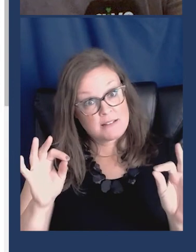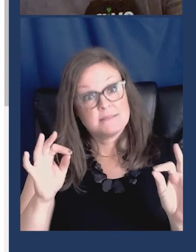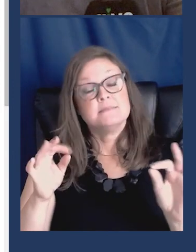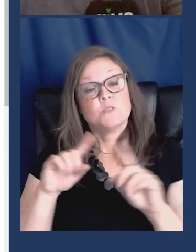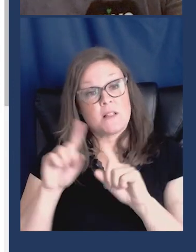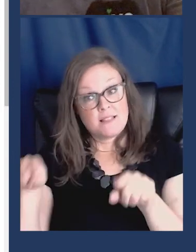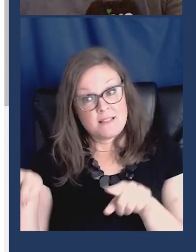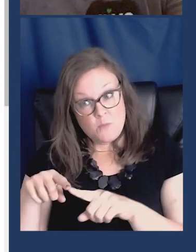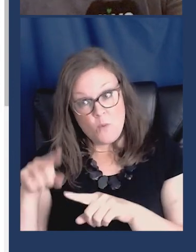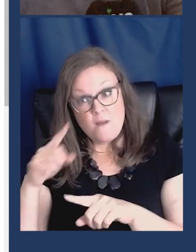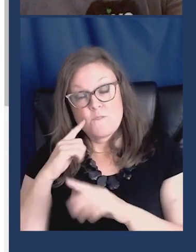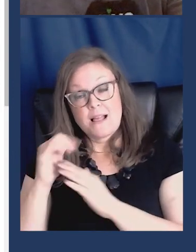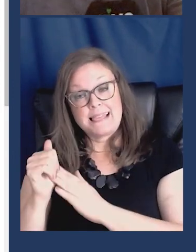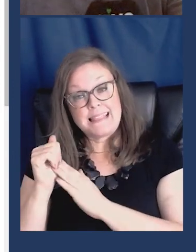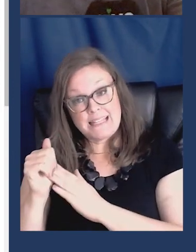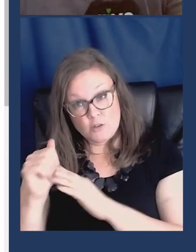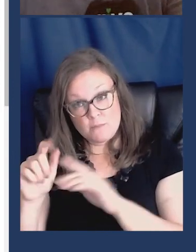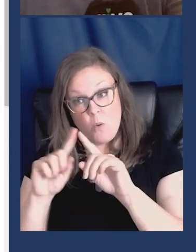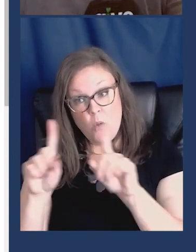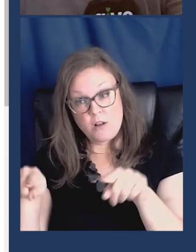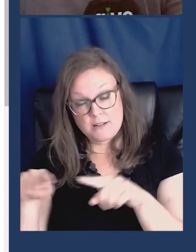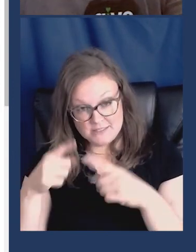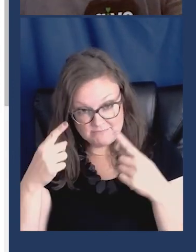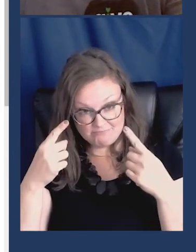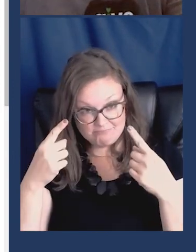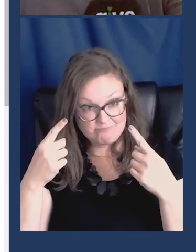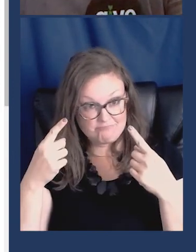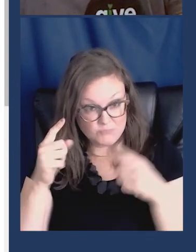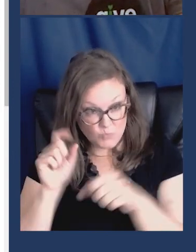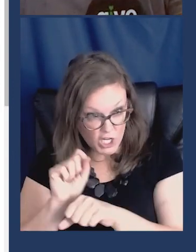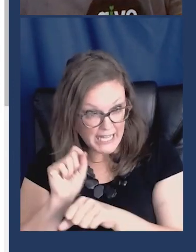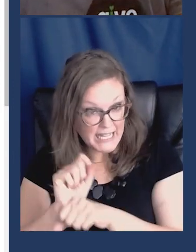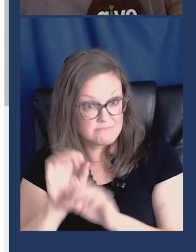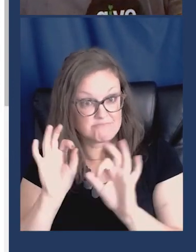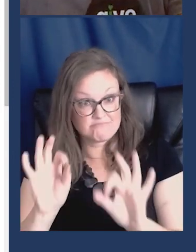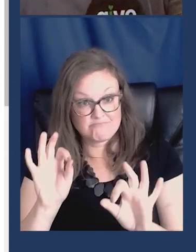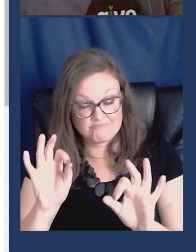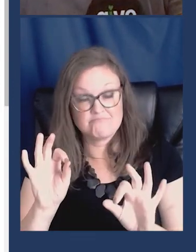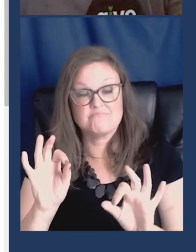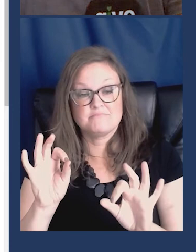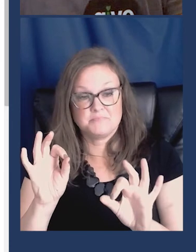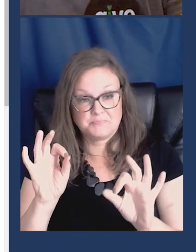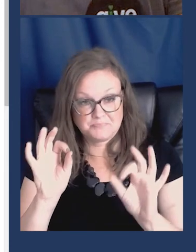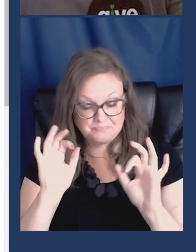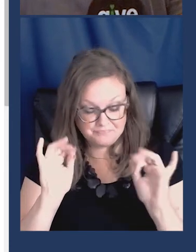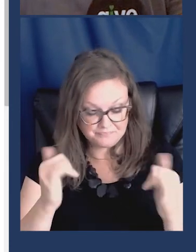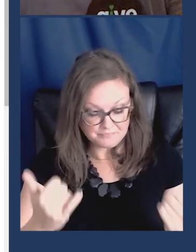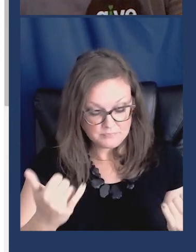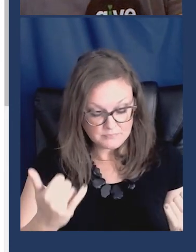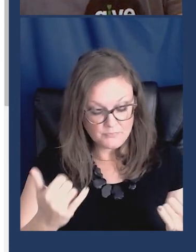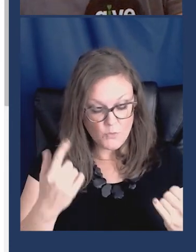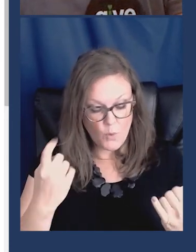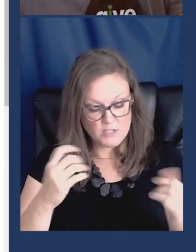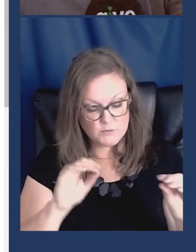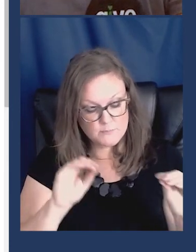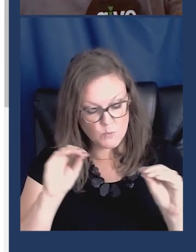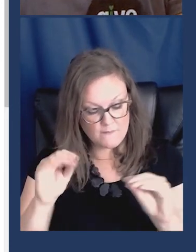all based on that PlayFab back end. So I want to demo one last thing, which is probably